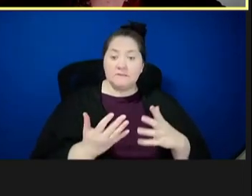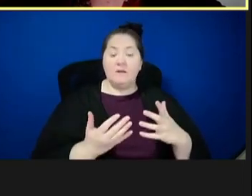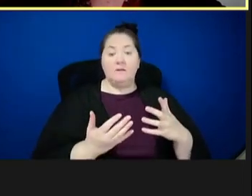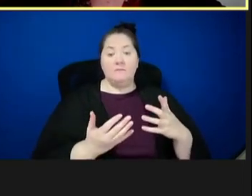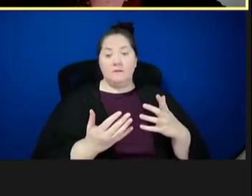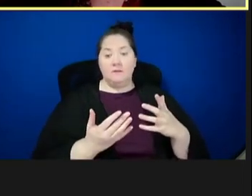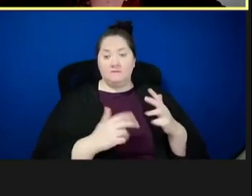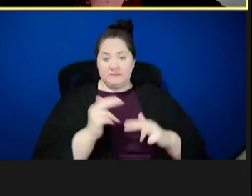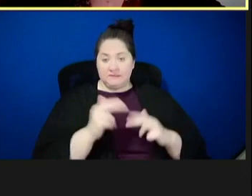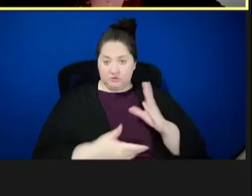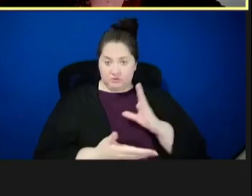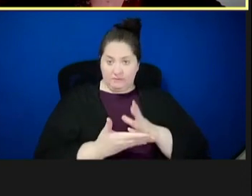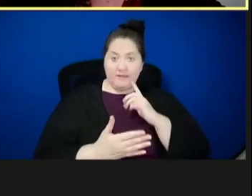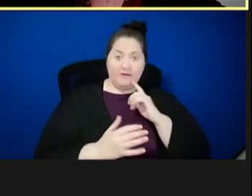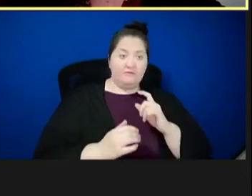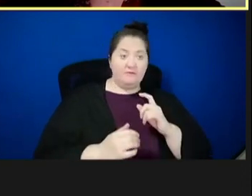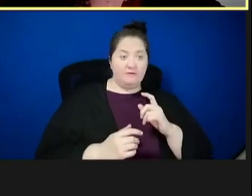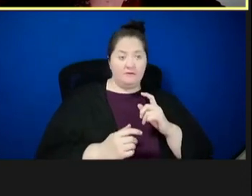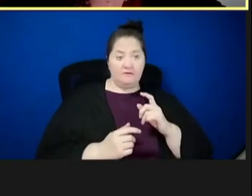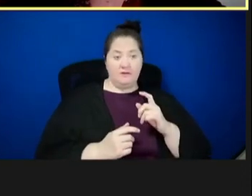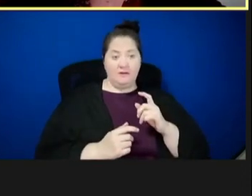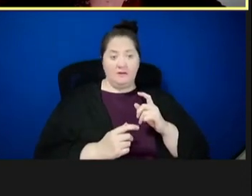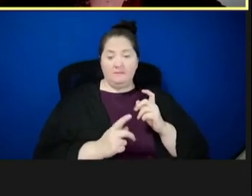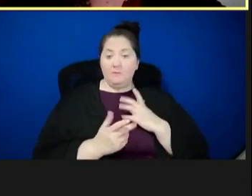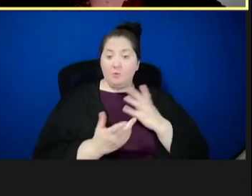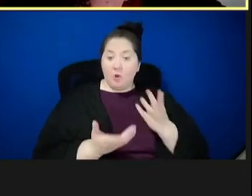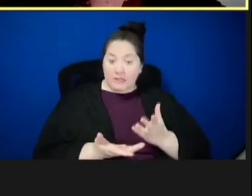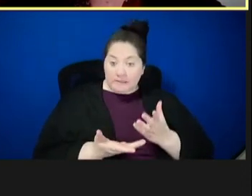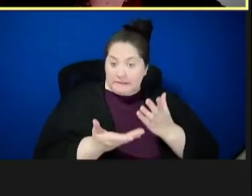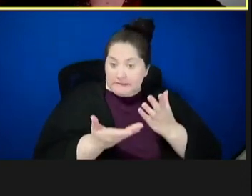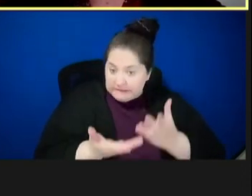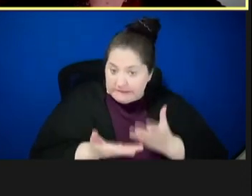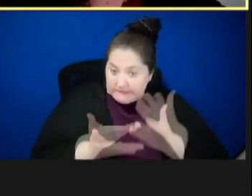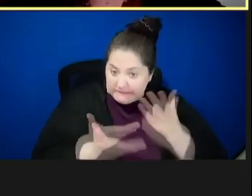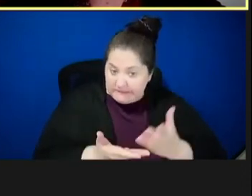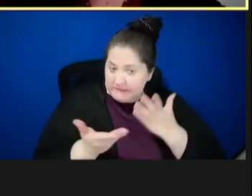of vaccine pushed staff further away from the mark of getting them vaccinated. We asked them to